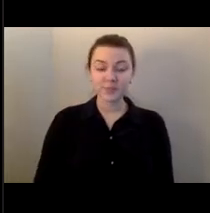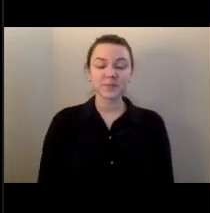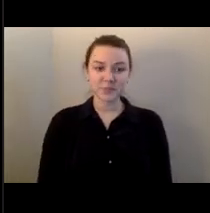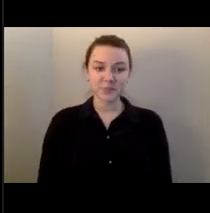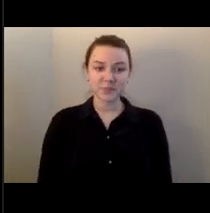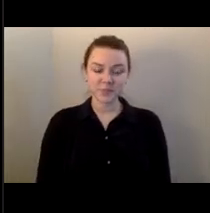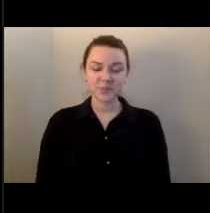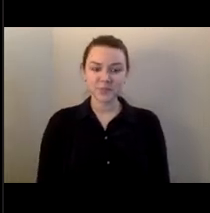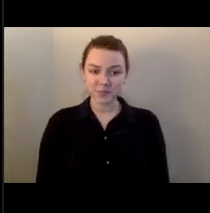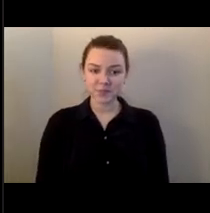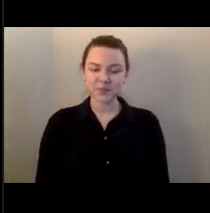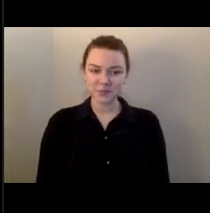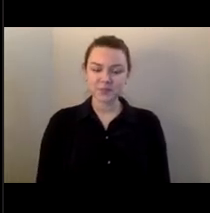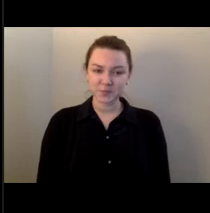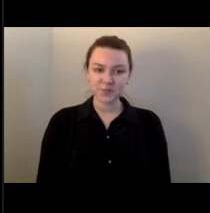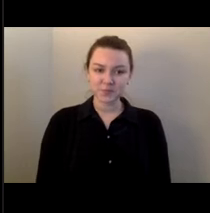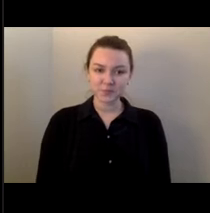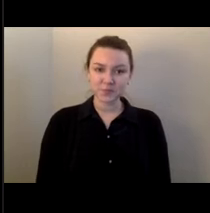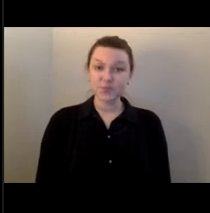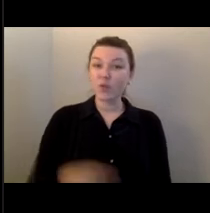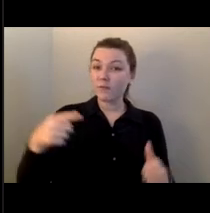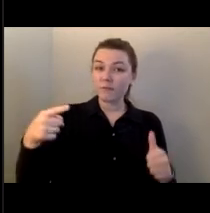Did the first coral polyp have a name?